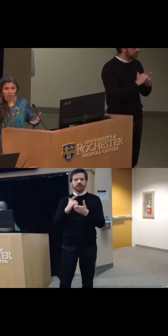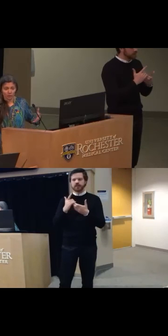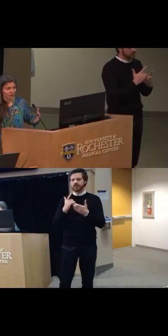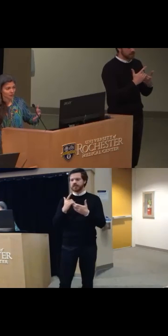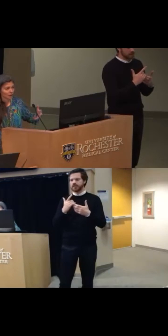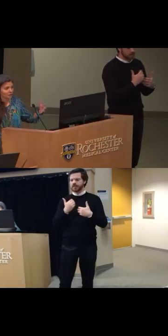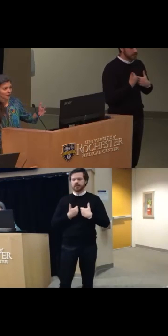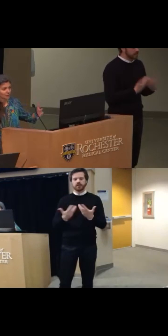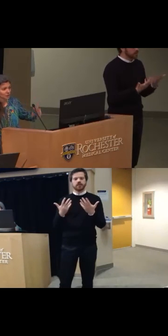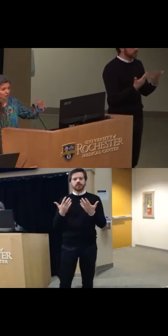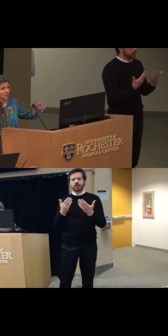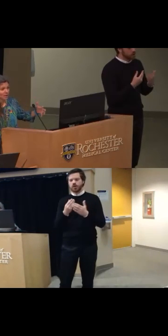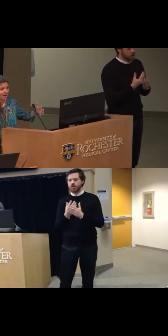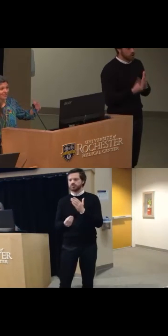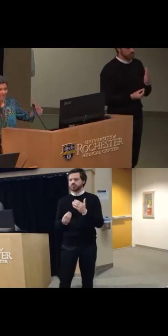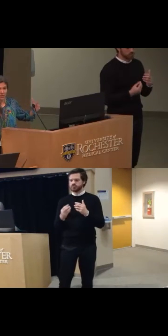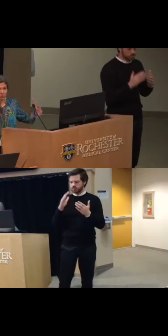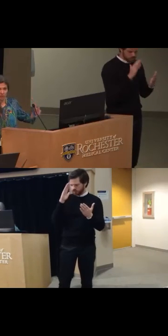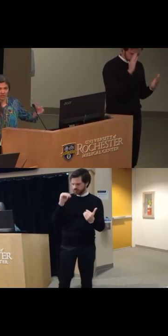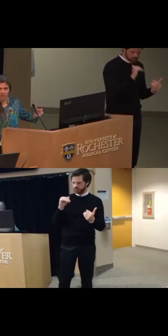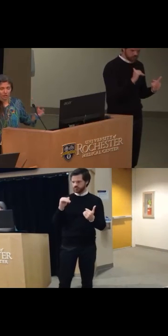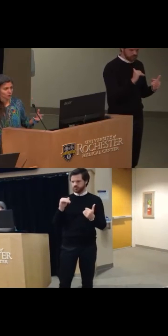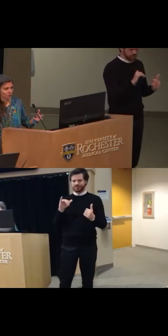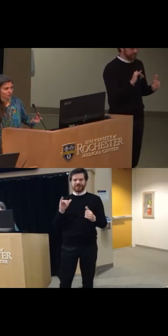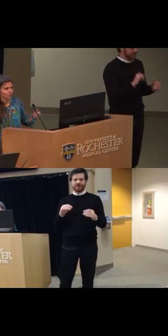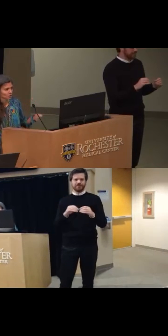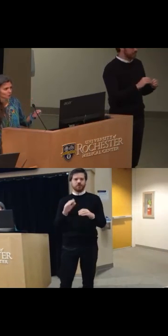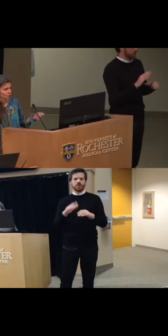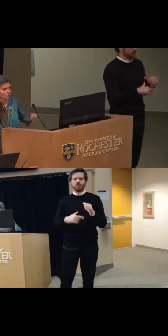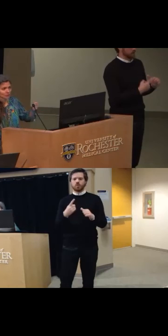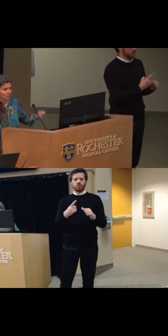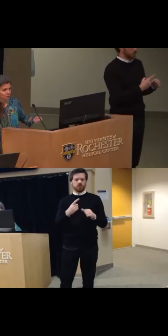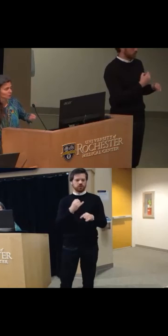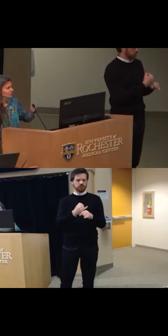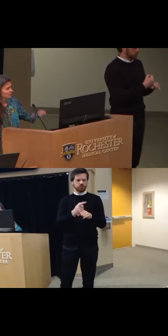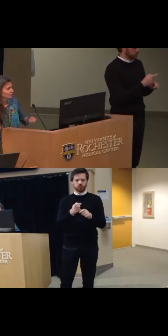Hope right there are factors that are Beyond any one institution to control labor forces